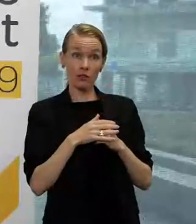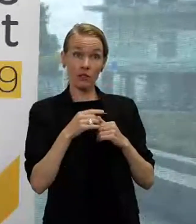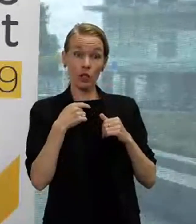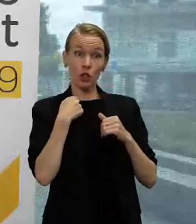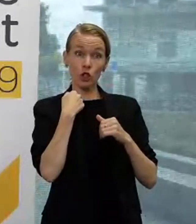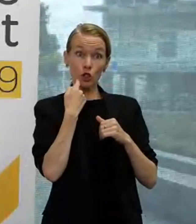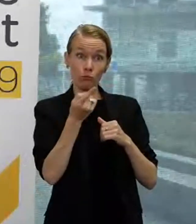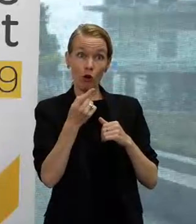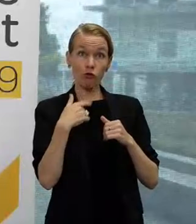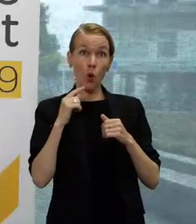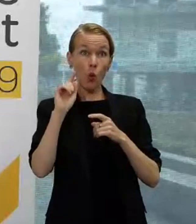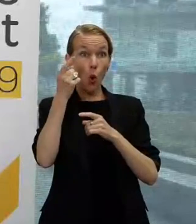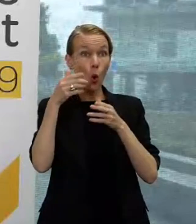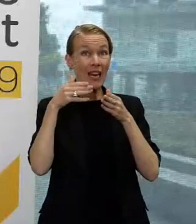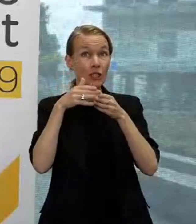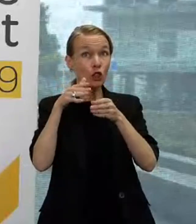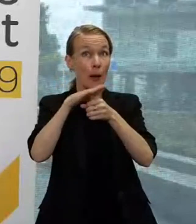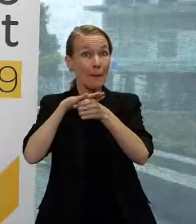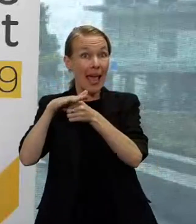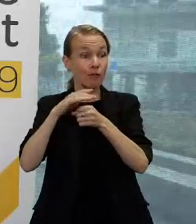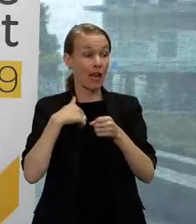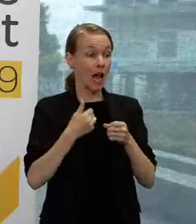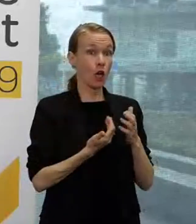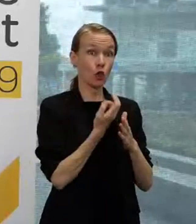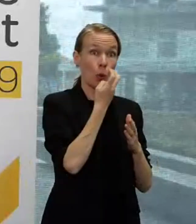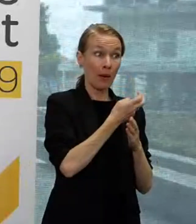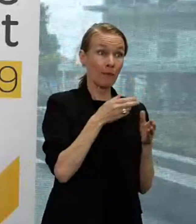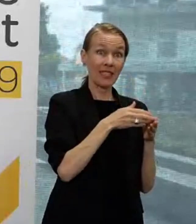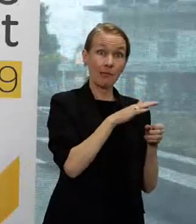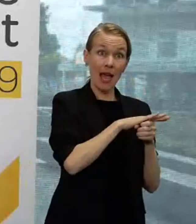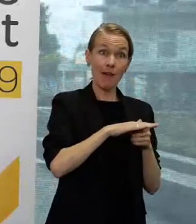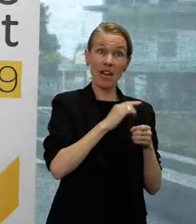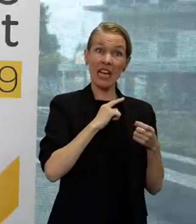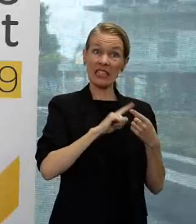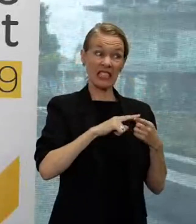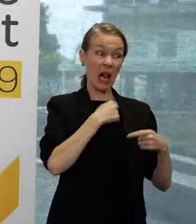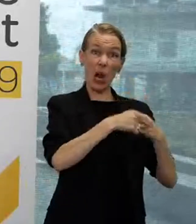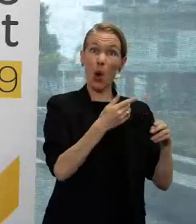Yes, they're still operational, and obviously the regular routine testing will continue.